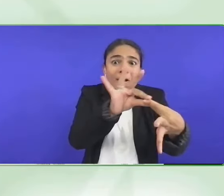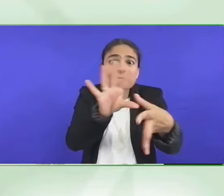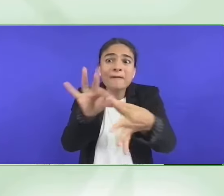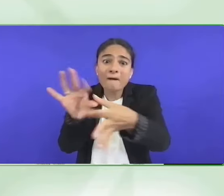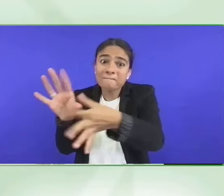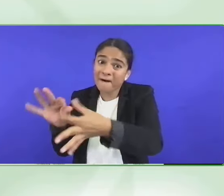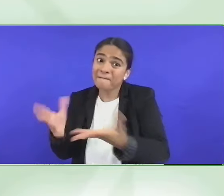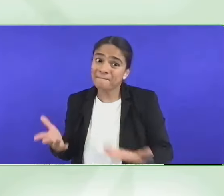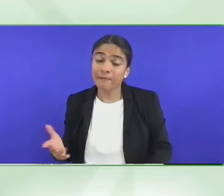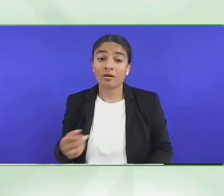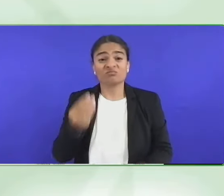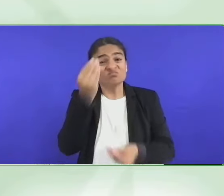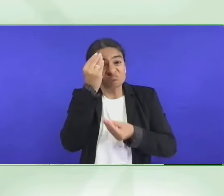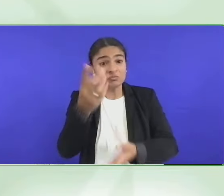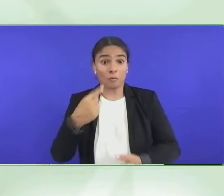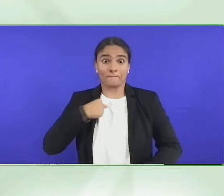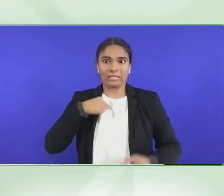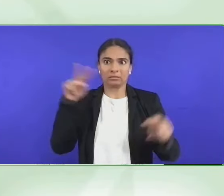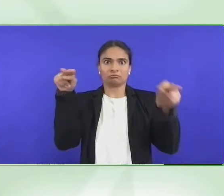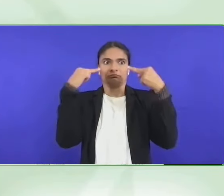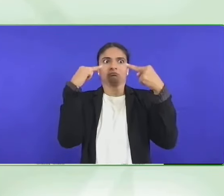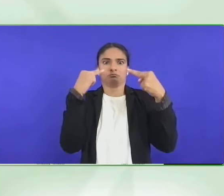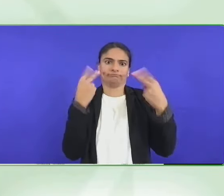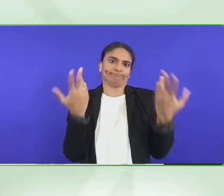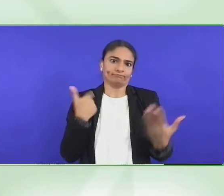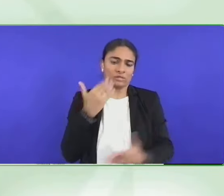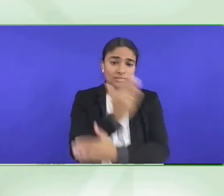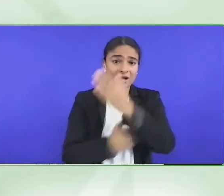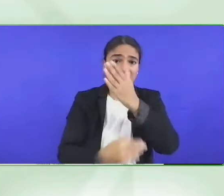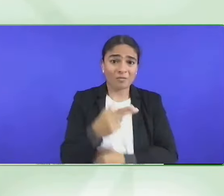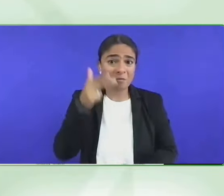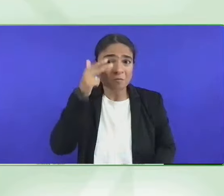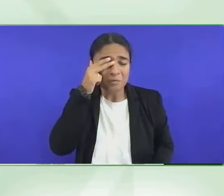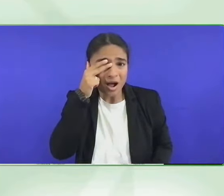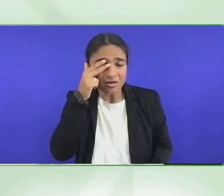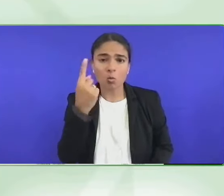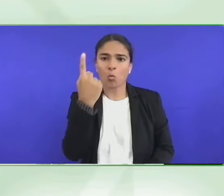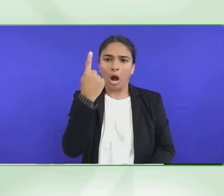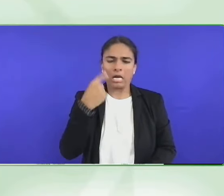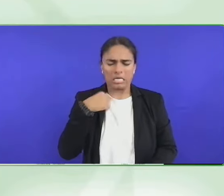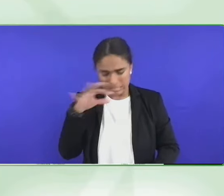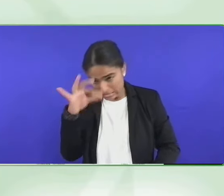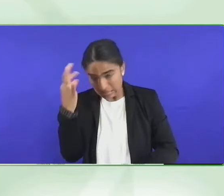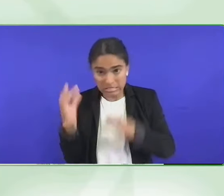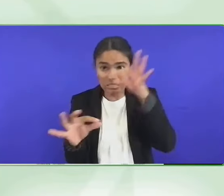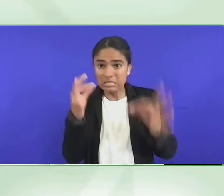that my purpose for being here is to create space for people with